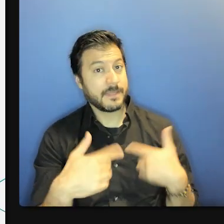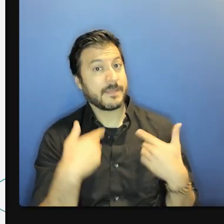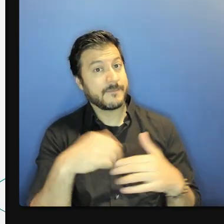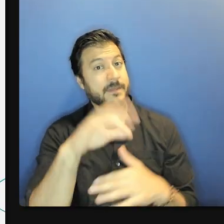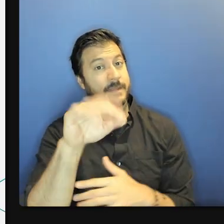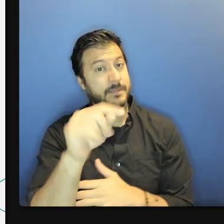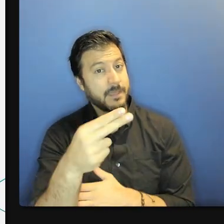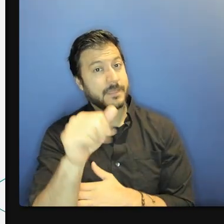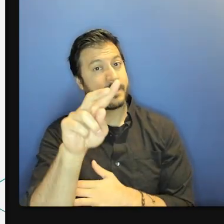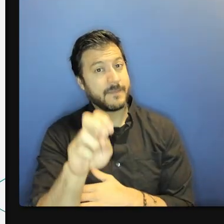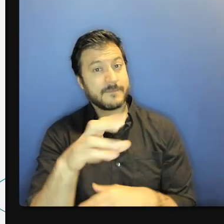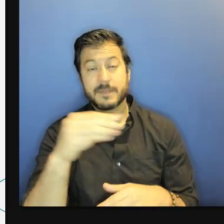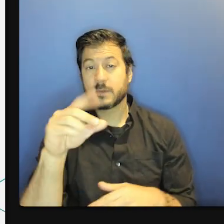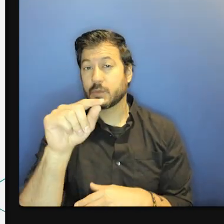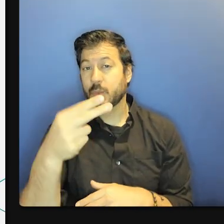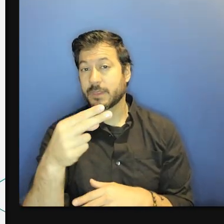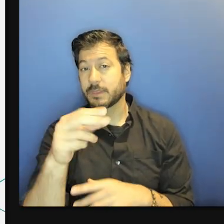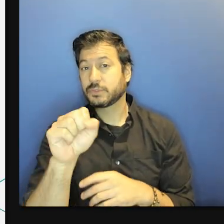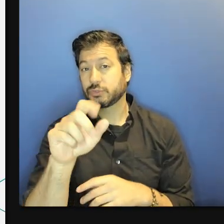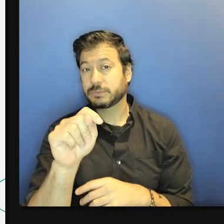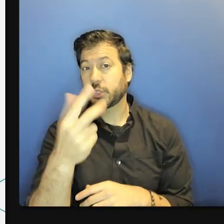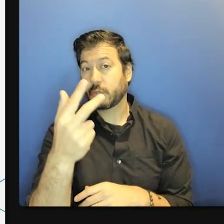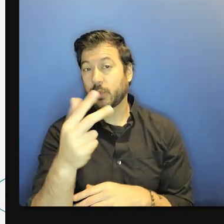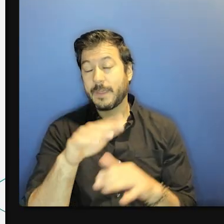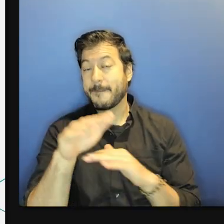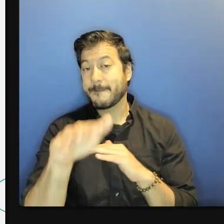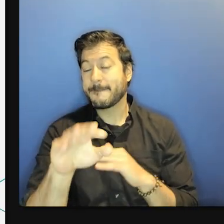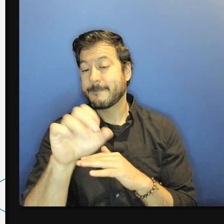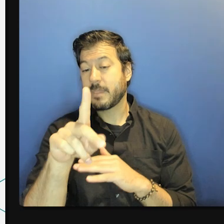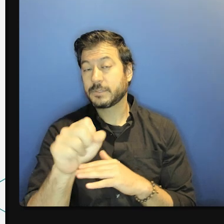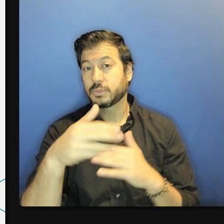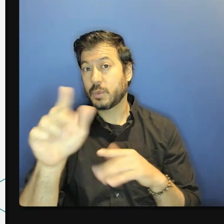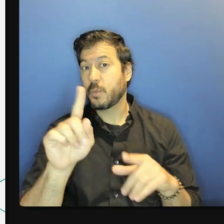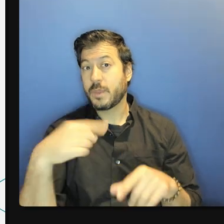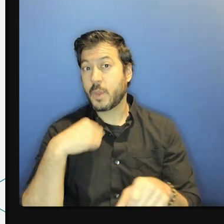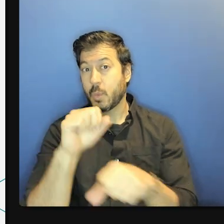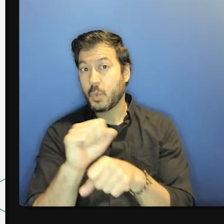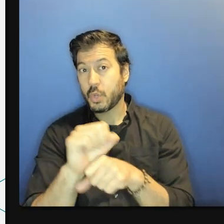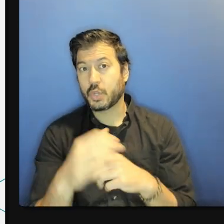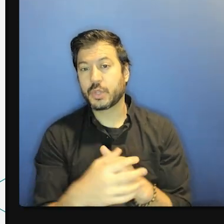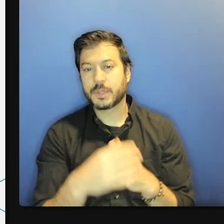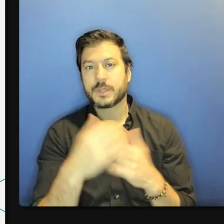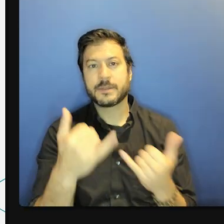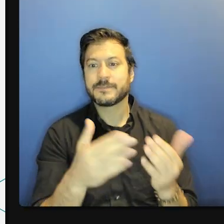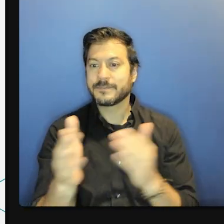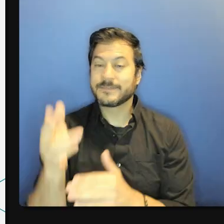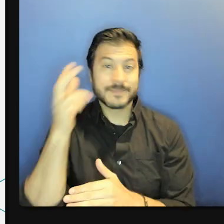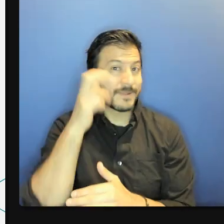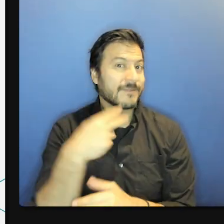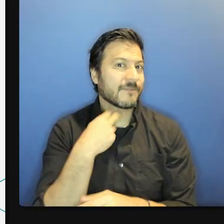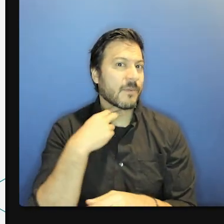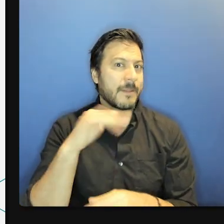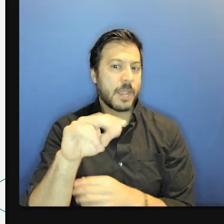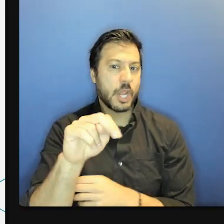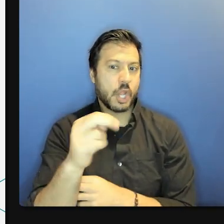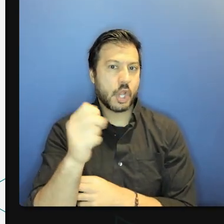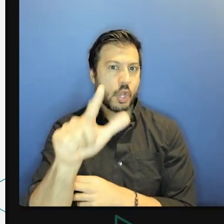I live at 9th Avenue and 20th Street, three blocks away from where I work. Now, let's hear the voice generated by neural TTS